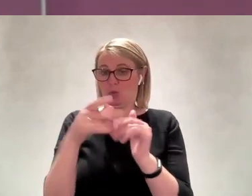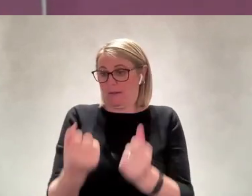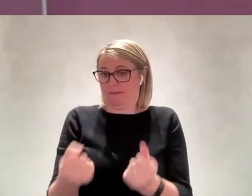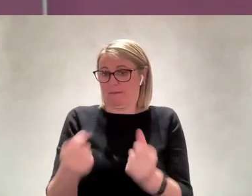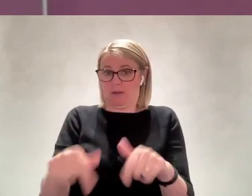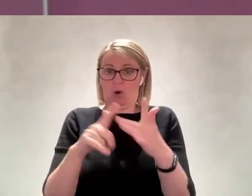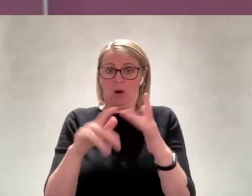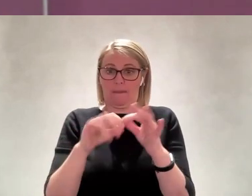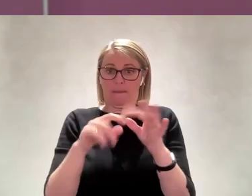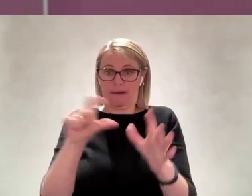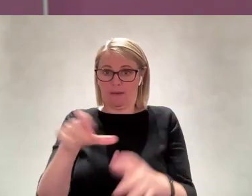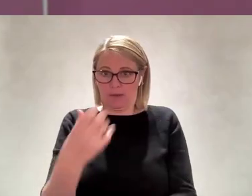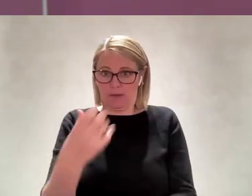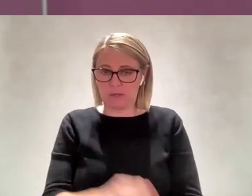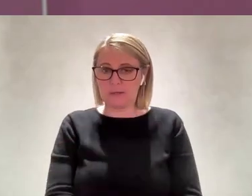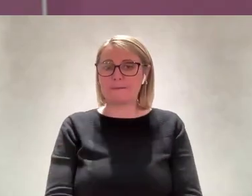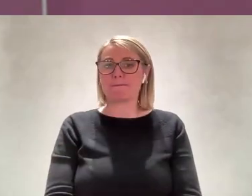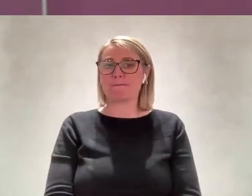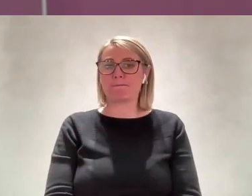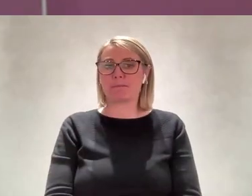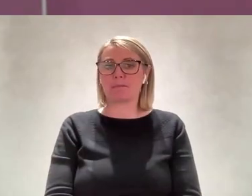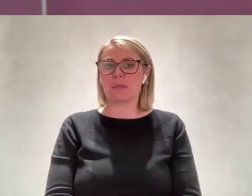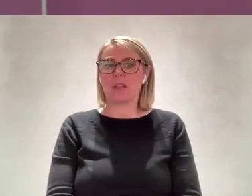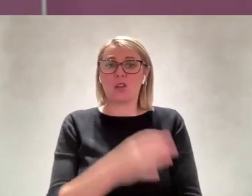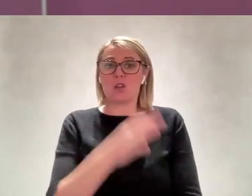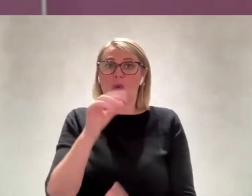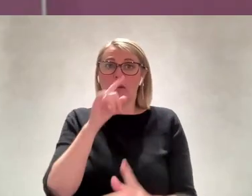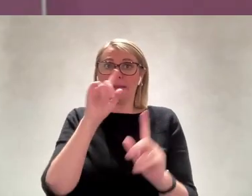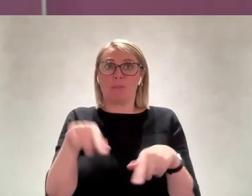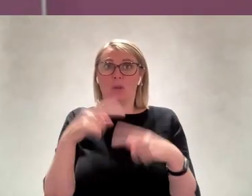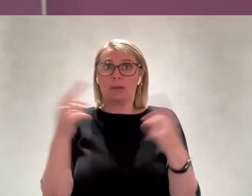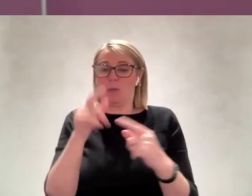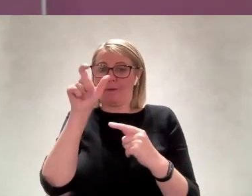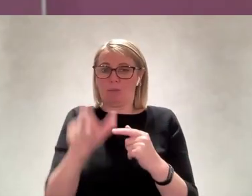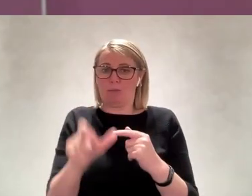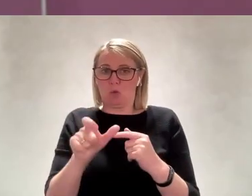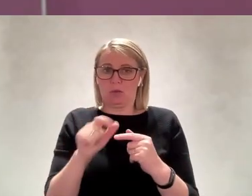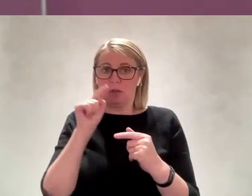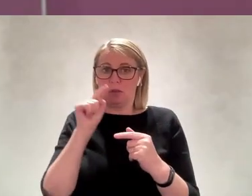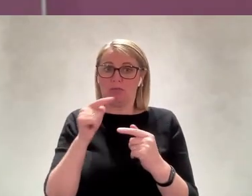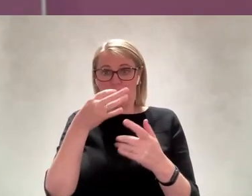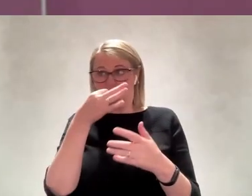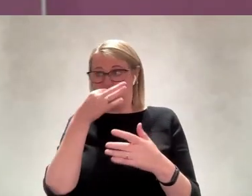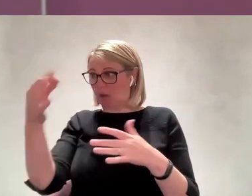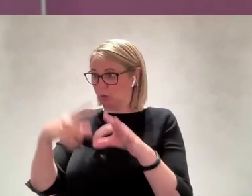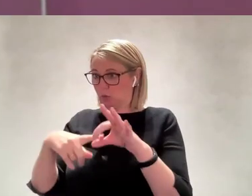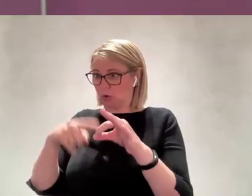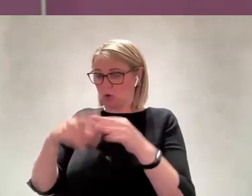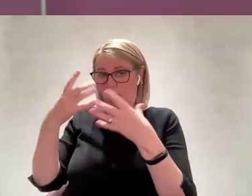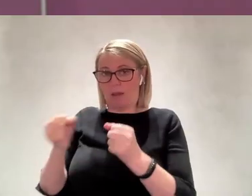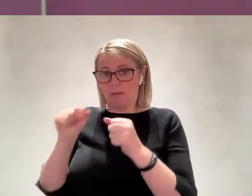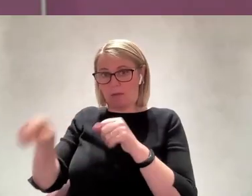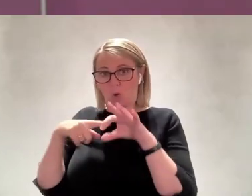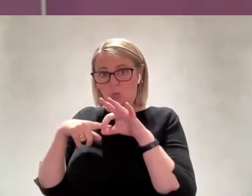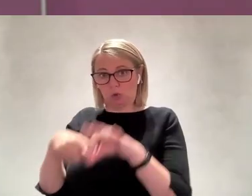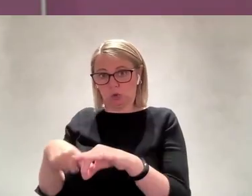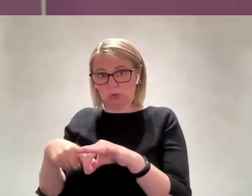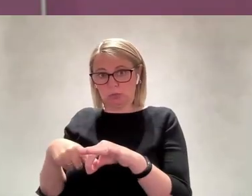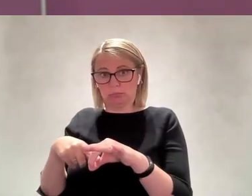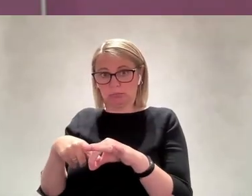here at IBAC, it's certainly not impossible for someone as they're asked a question to have that question going,